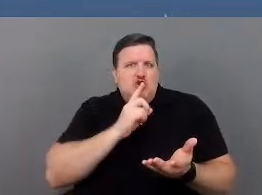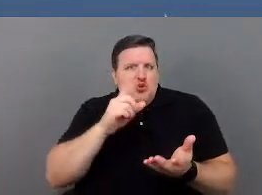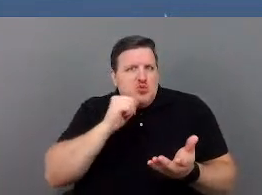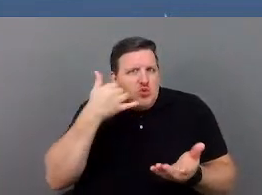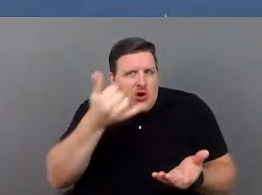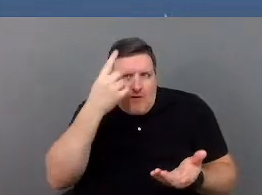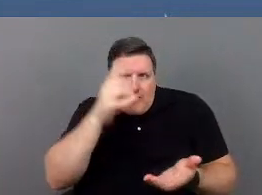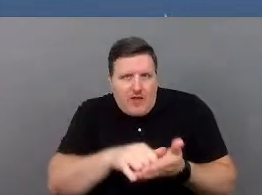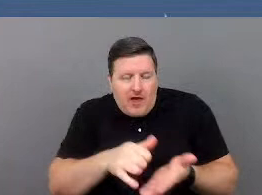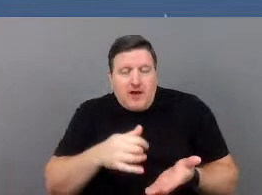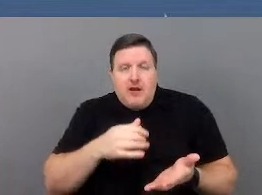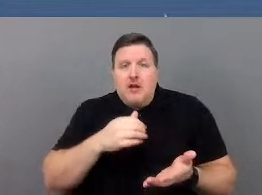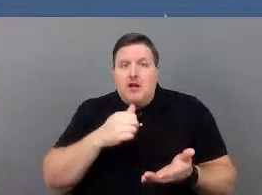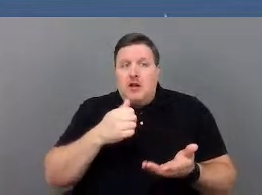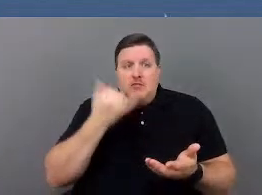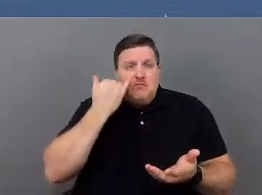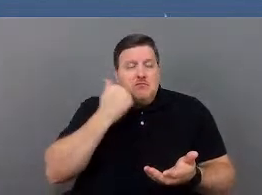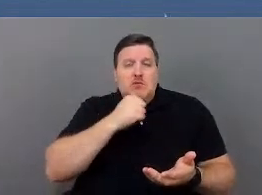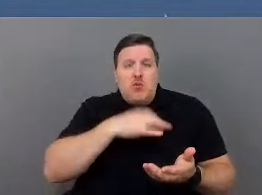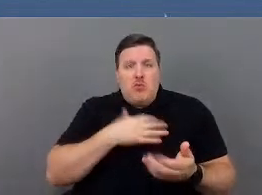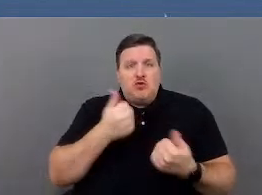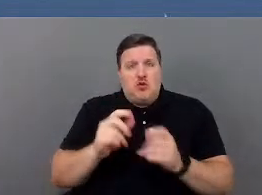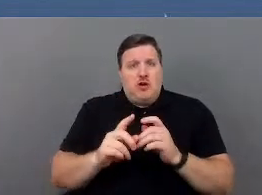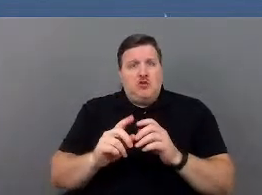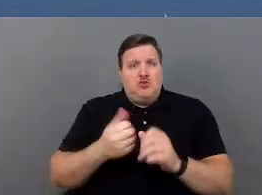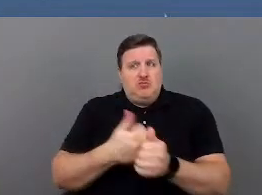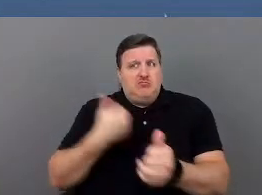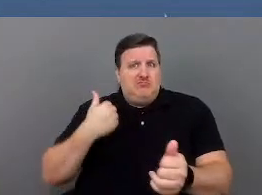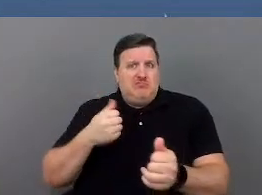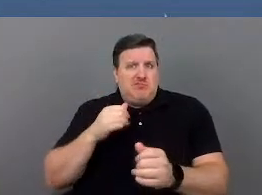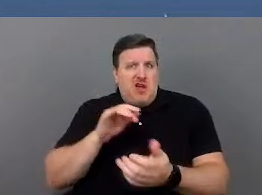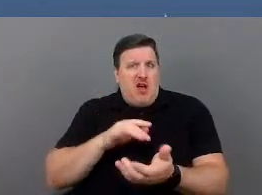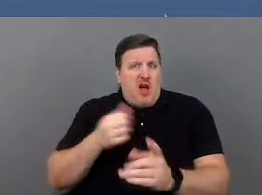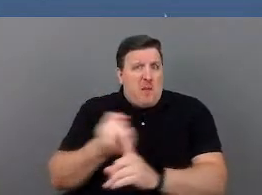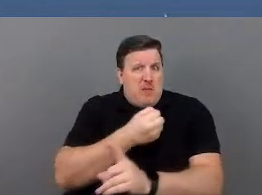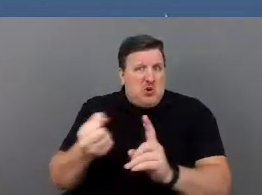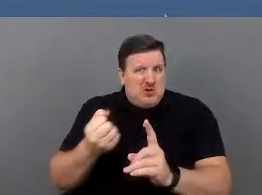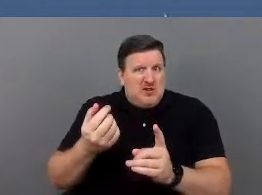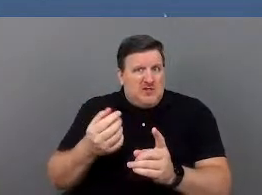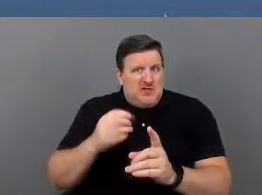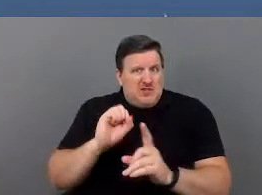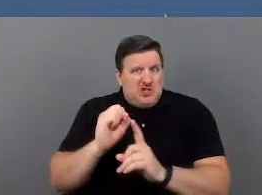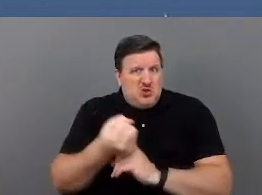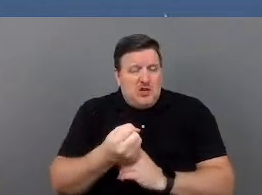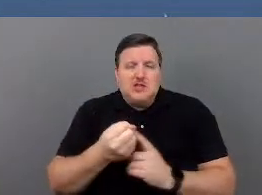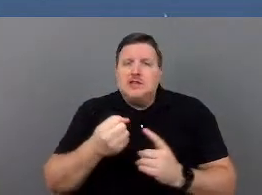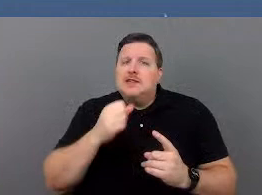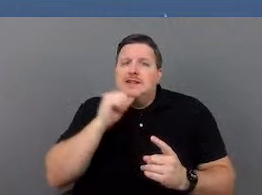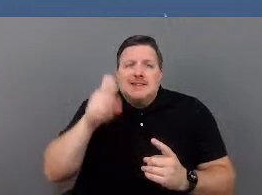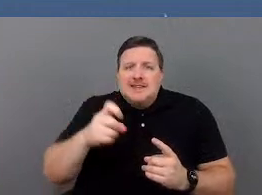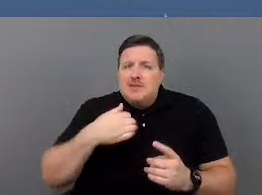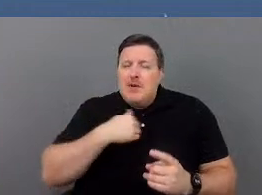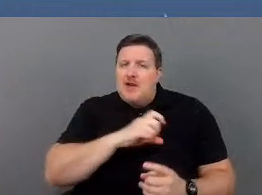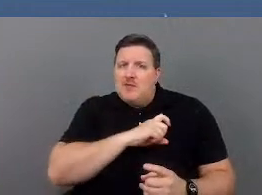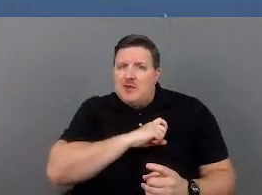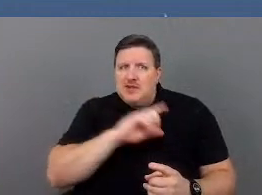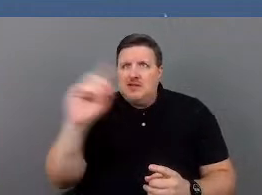DOESN'T A WOMAN WHO'S TRYING TO GET AWAY FROM AN ABUSIVE SITUATION NEED TO BE CONFRONTED WITH A LARGE MAN WITH A GUN WHO IS FEELING PERHAPS MORE COMBATIVE THAN COMPASSIONATE IN THAT MOMENT.